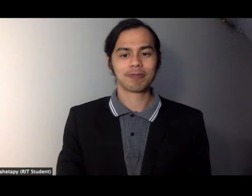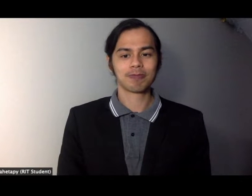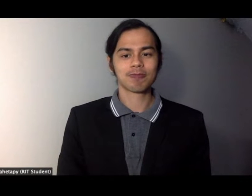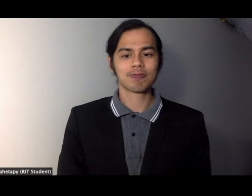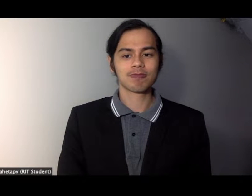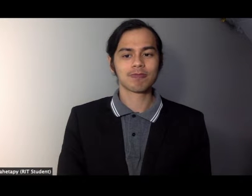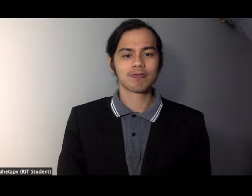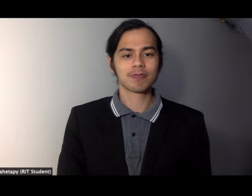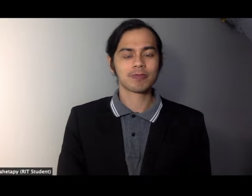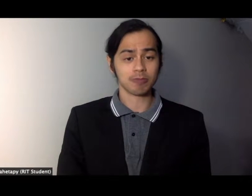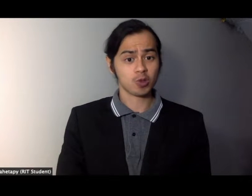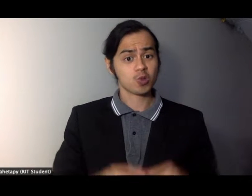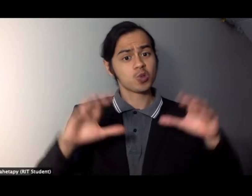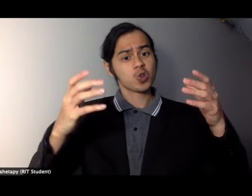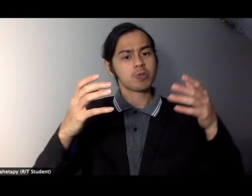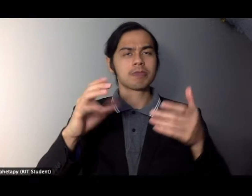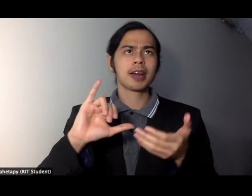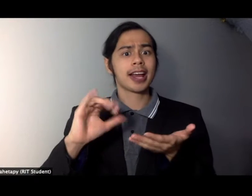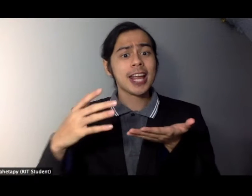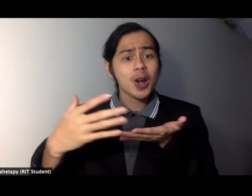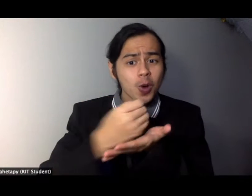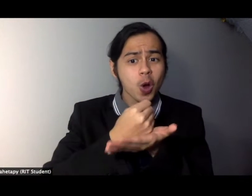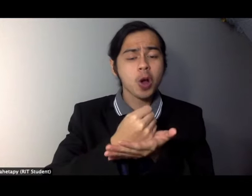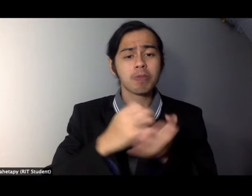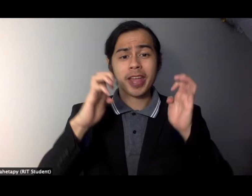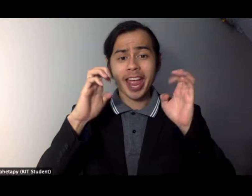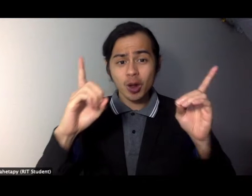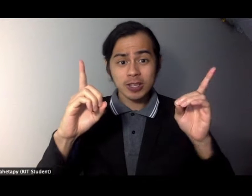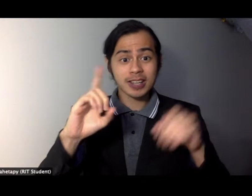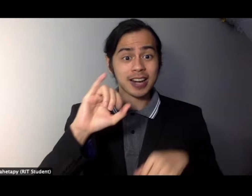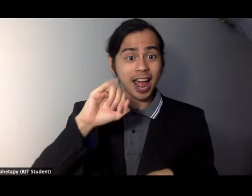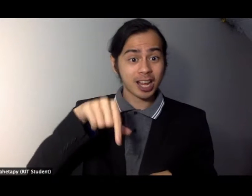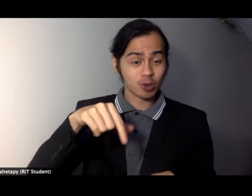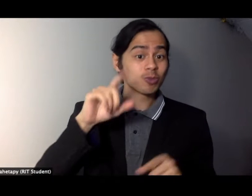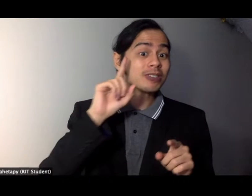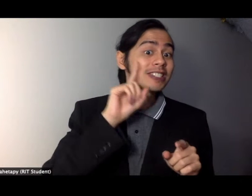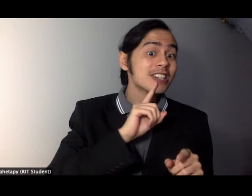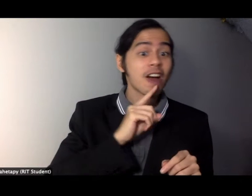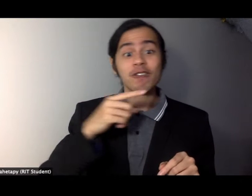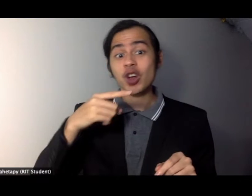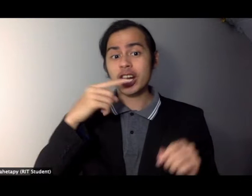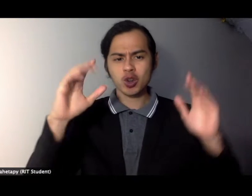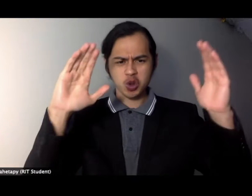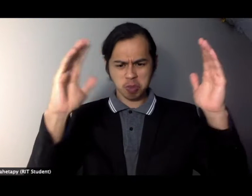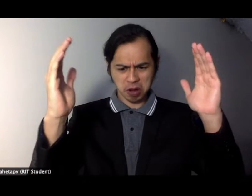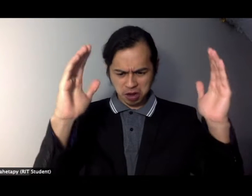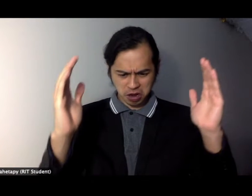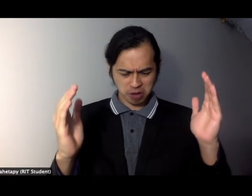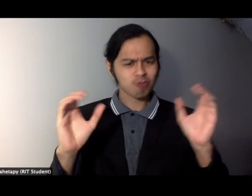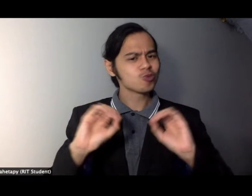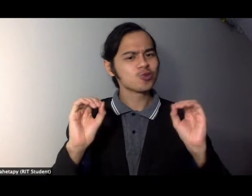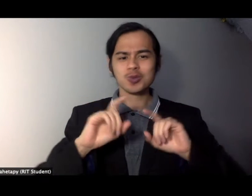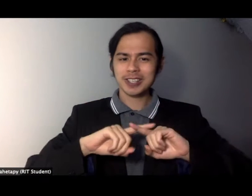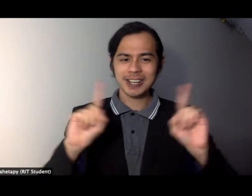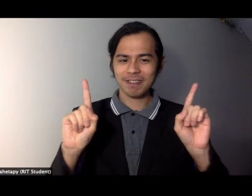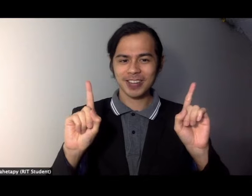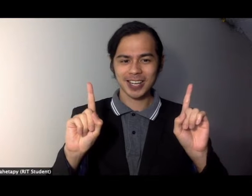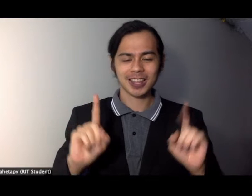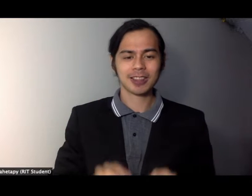Some groups like income, education, and IQ, we compare them and no difference.